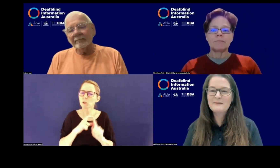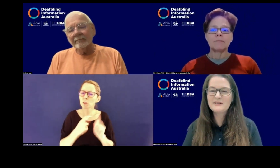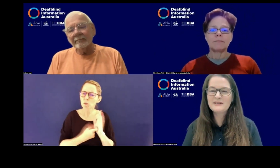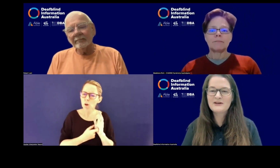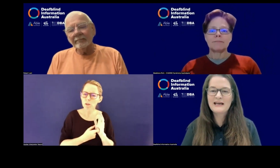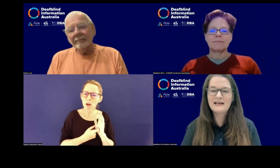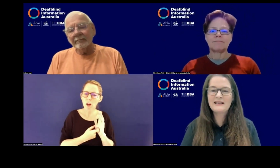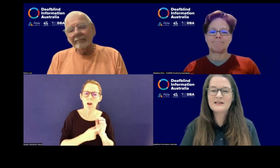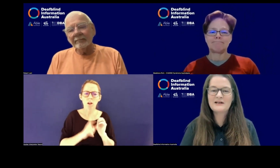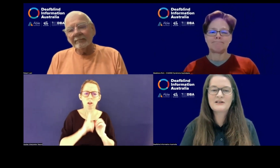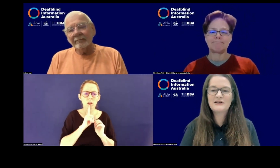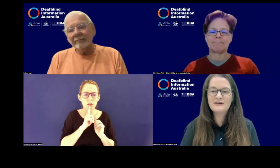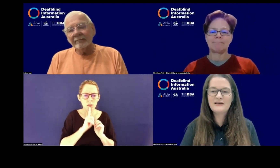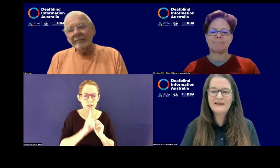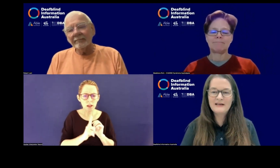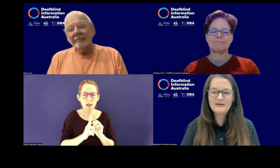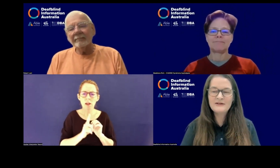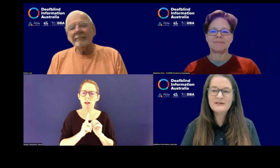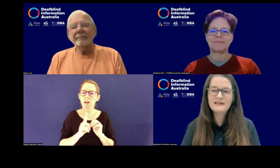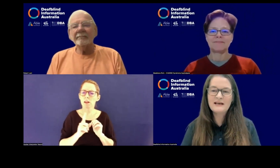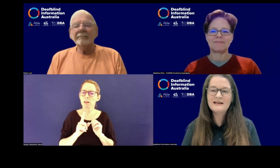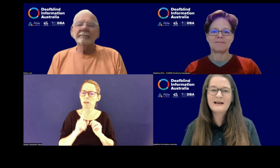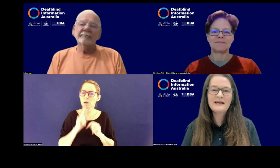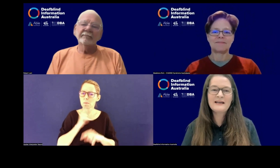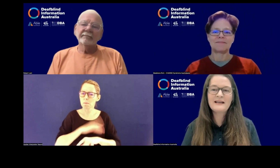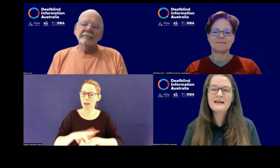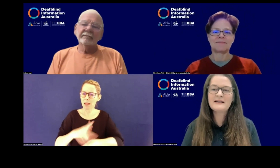Could you demonstrate the touch cue that they used to indicate that?